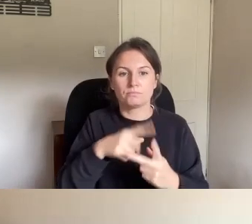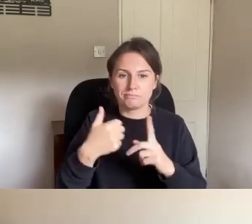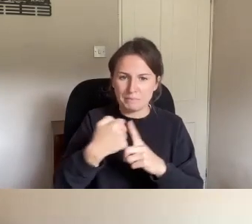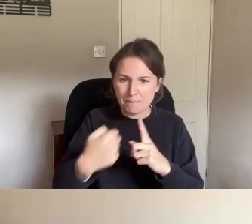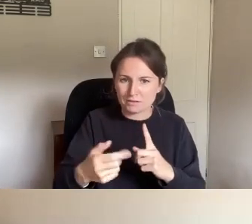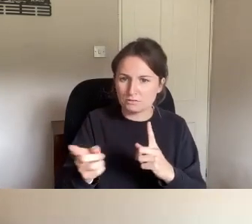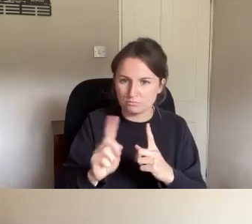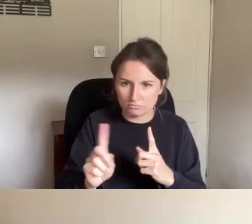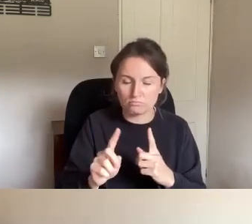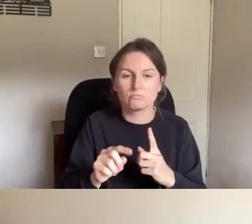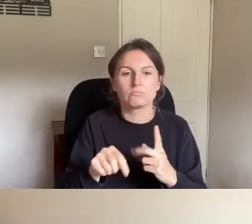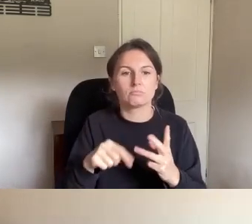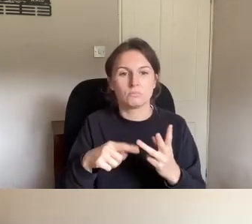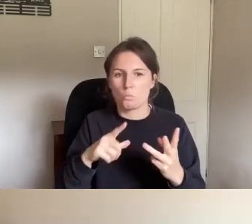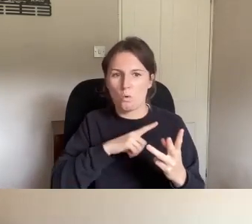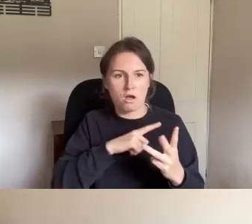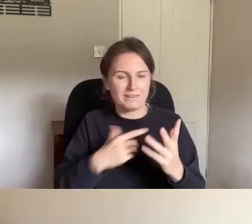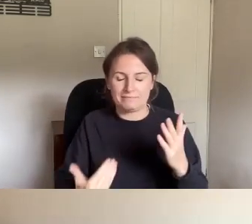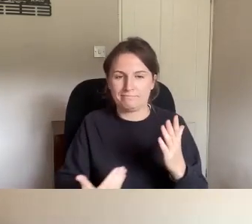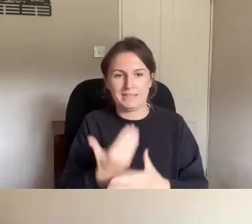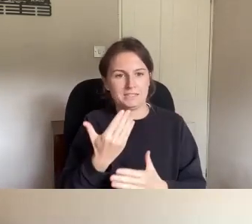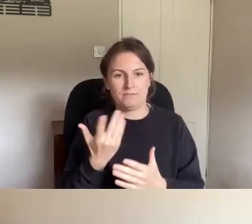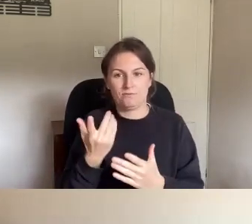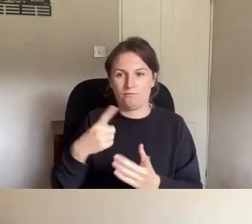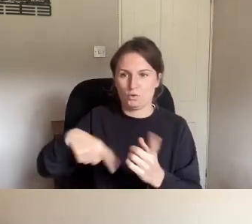and why it was innovative for you.